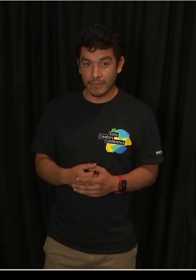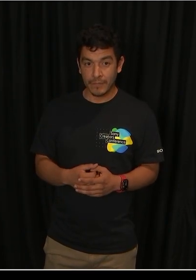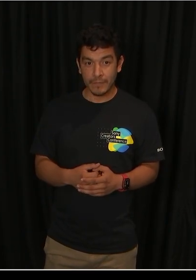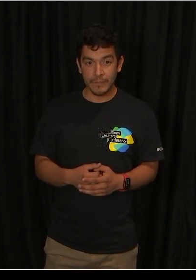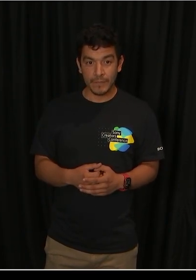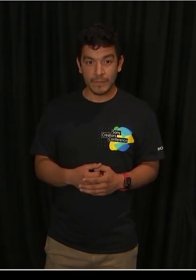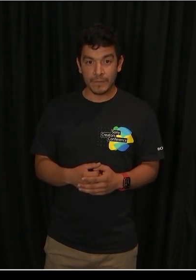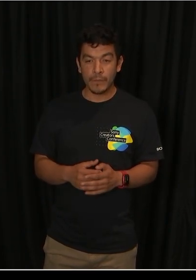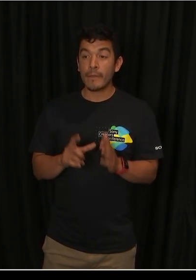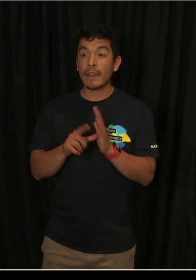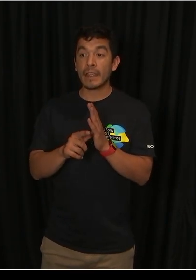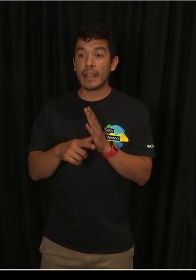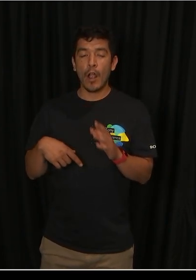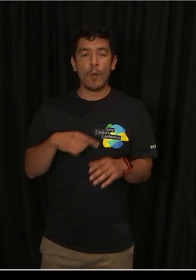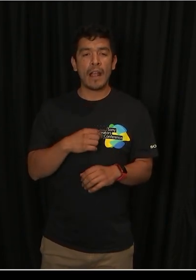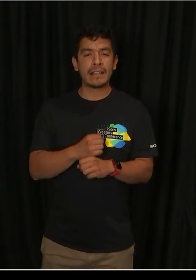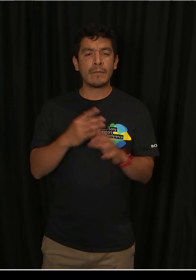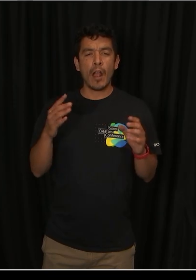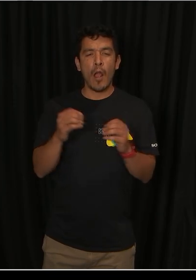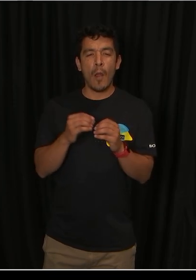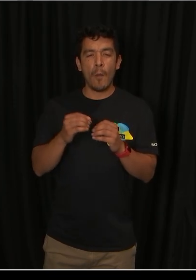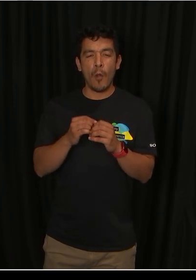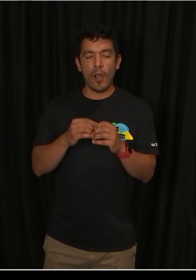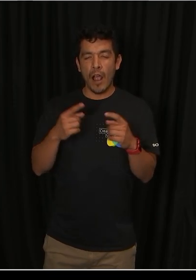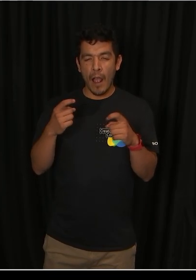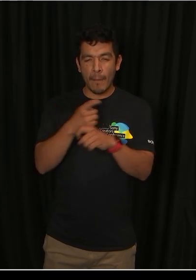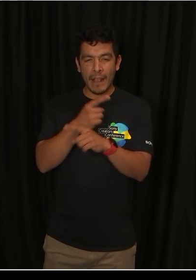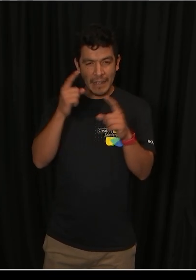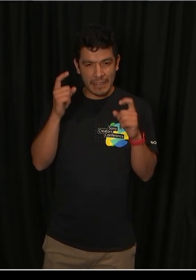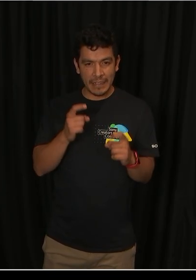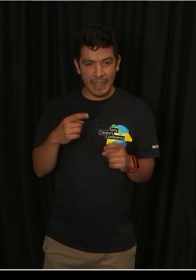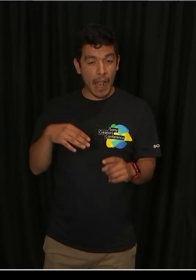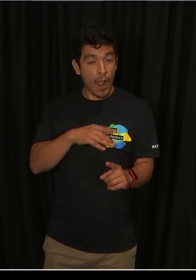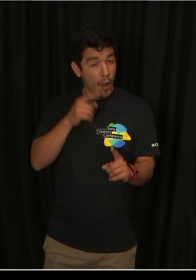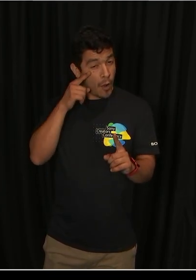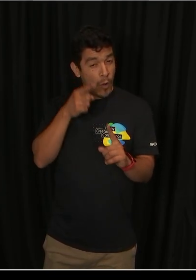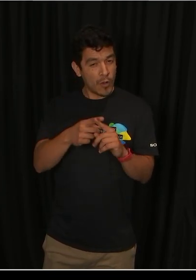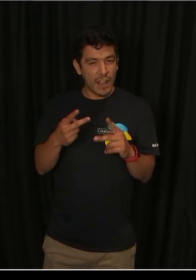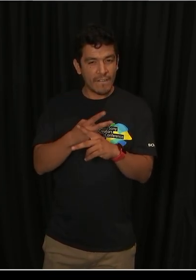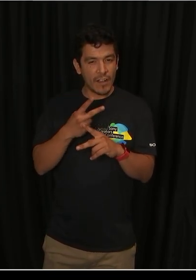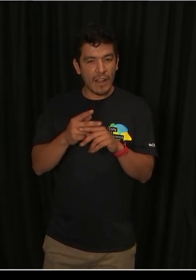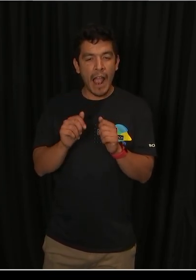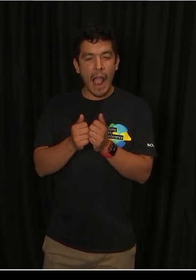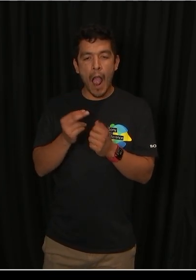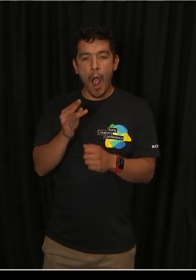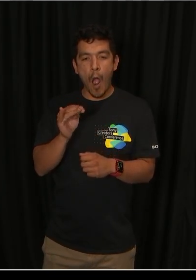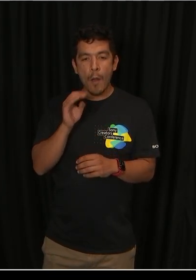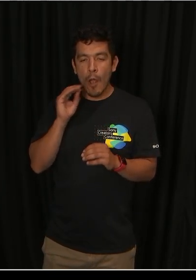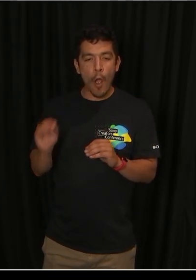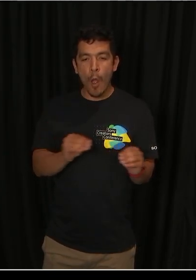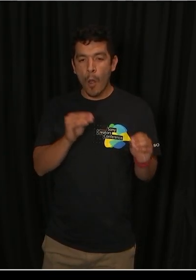Later on, we expanded to more sophisticated testing. Our major goal was to figure out how Hobie would move through our pipeline.